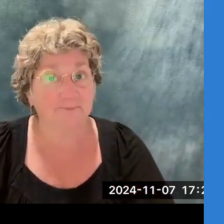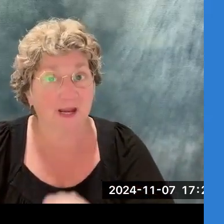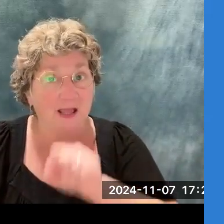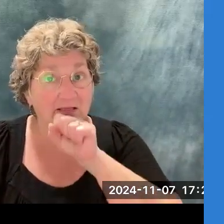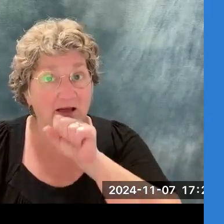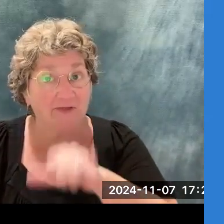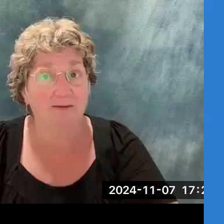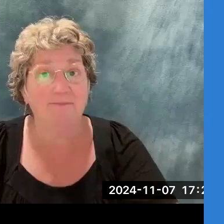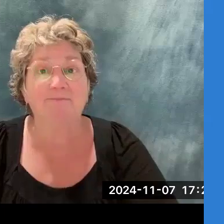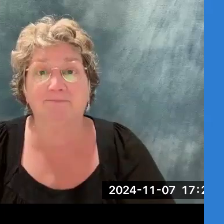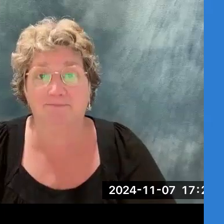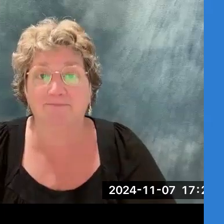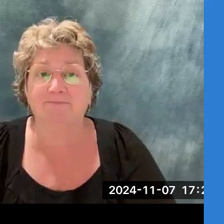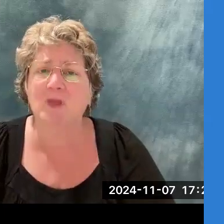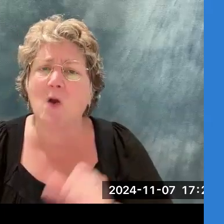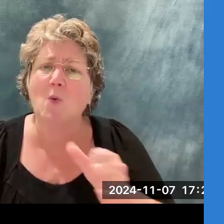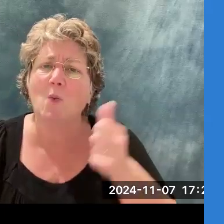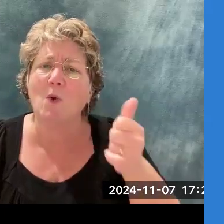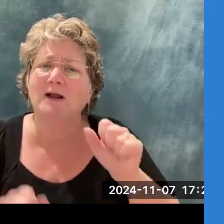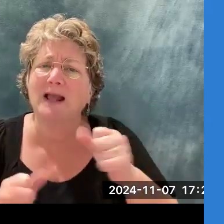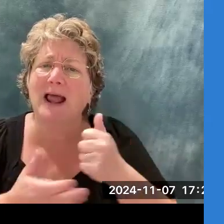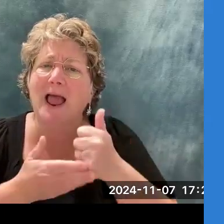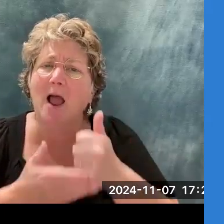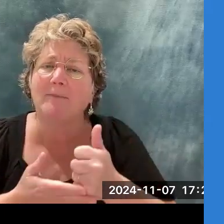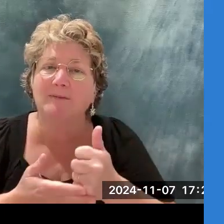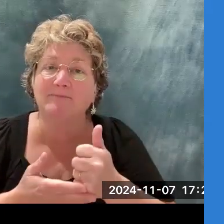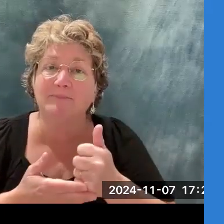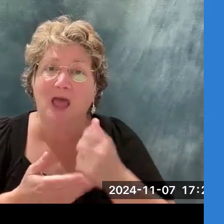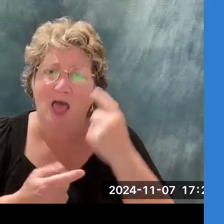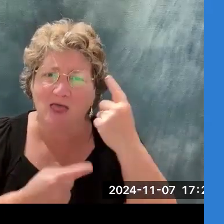Think about what might be helpful for you if you're starting to feel distress.